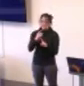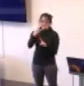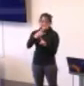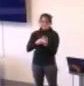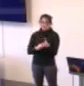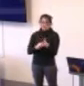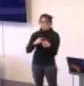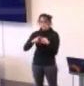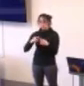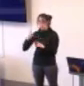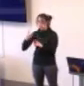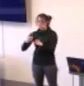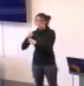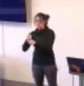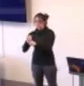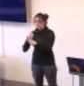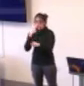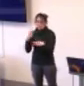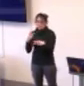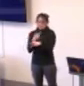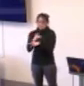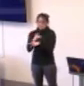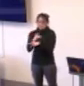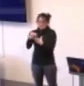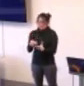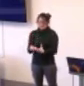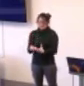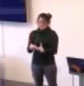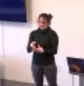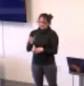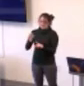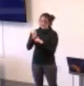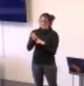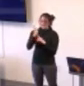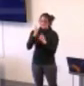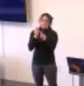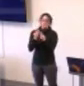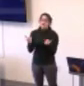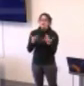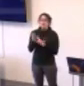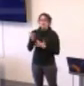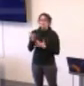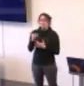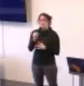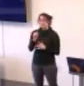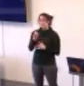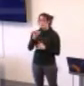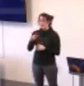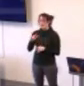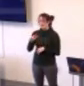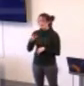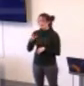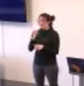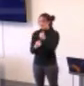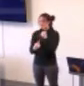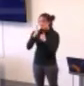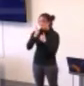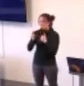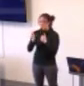In some cases, sometimes longer. That cases are resolved through trial. That everyone is competent in the system.